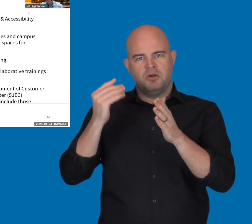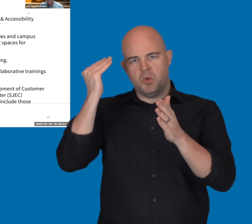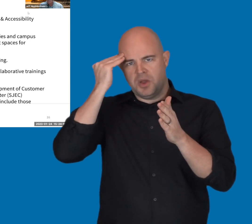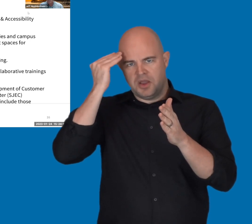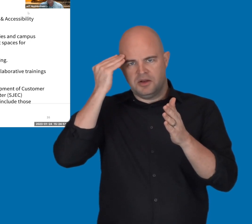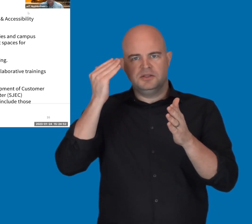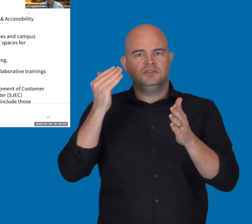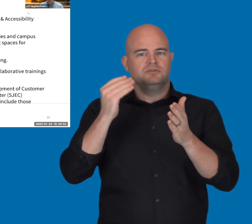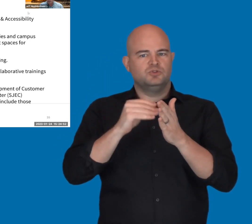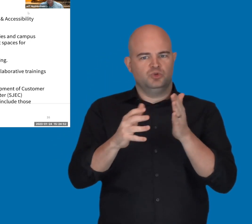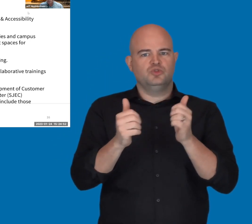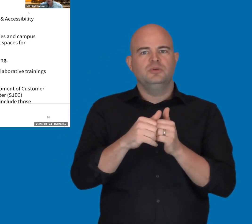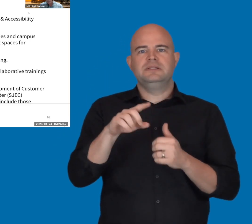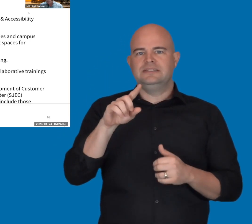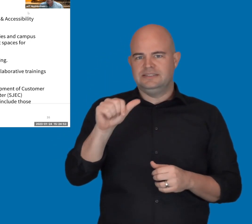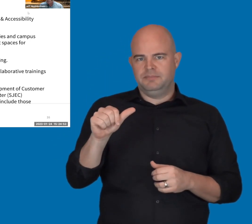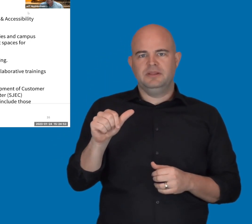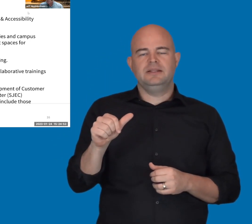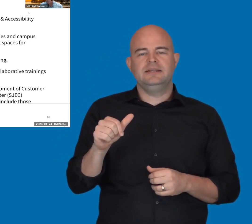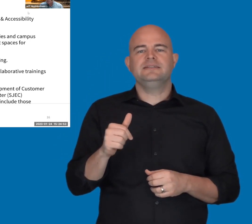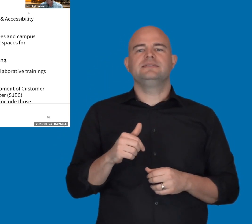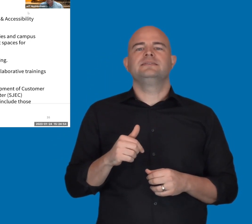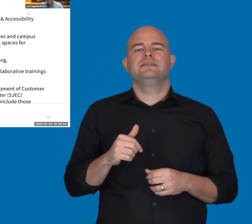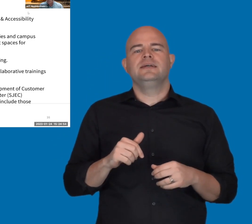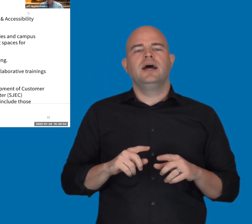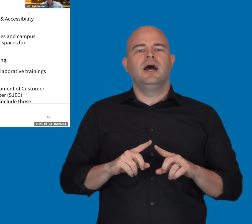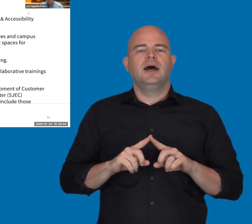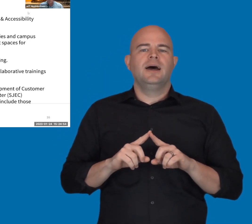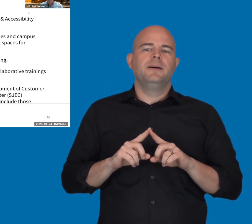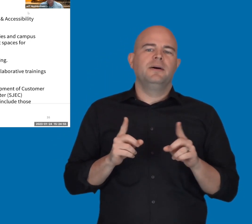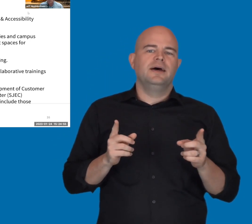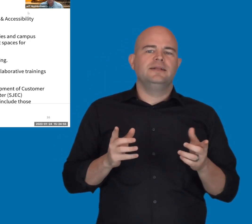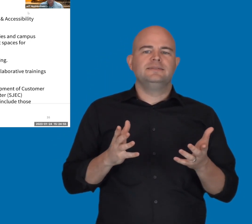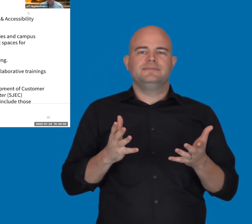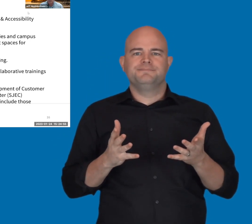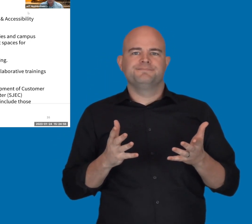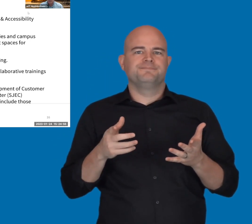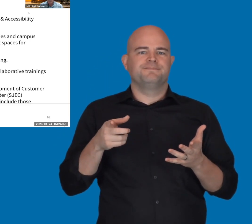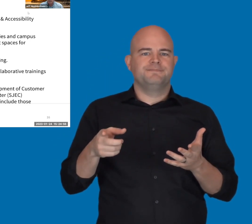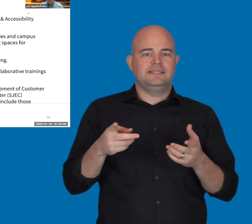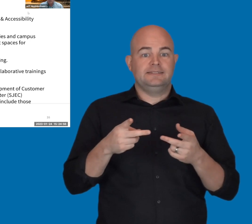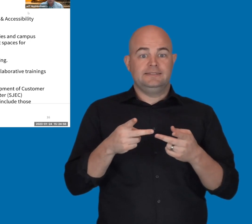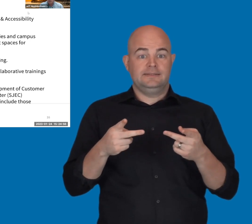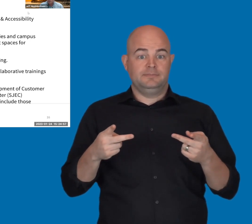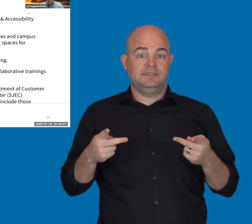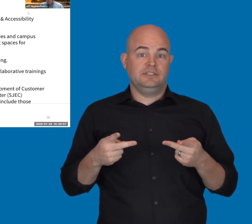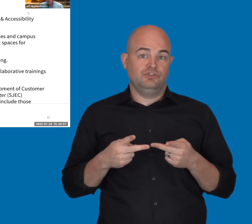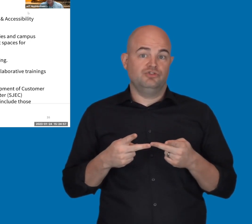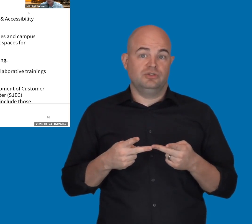This isn't an all inclusive list, but a few things from a broader institutional perspective in addition